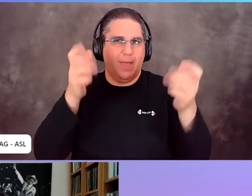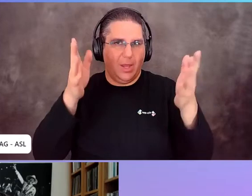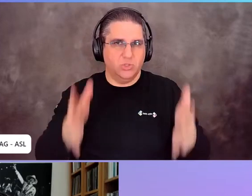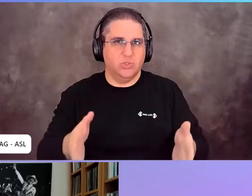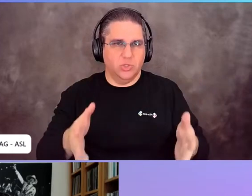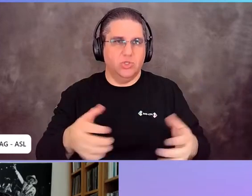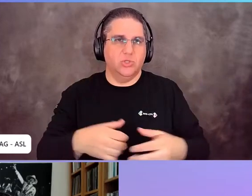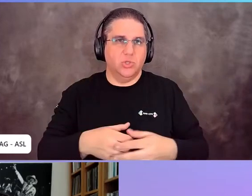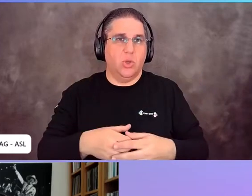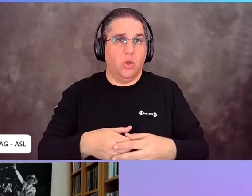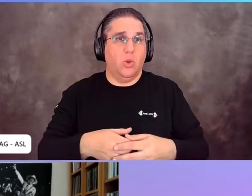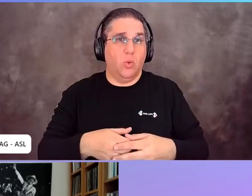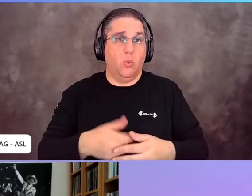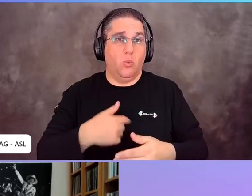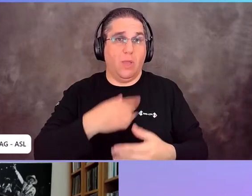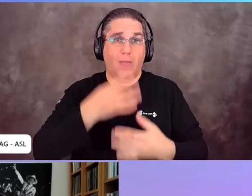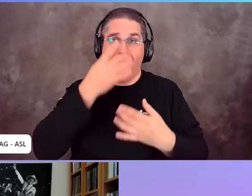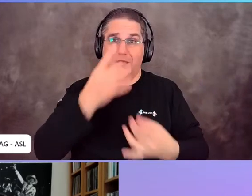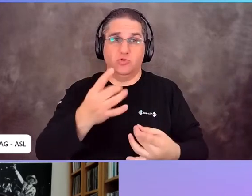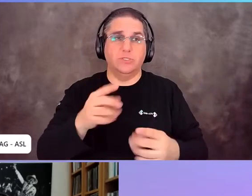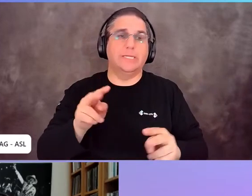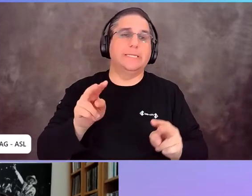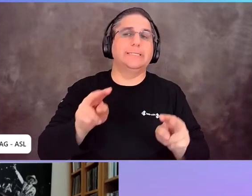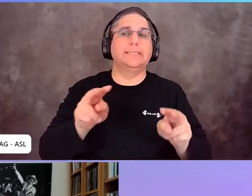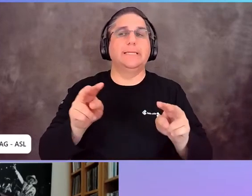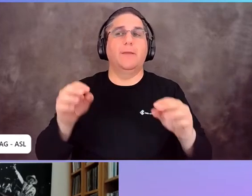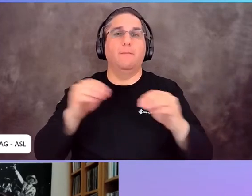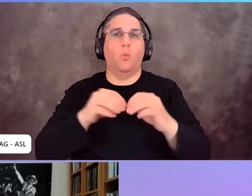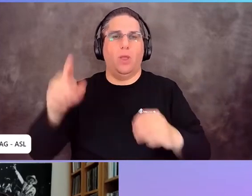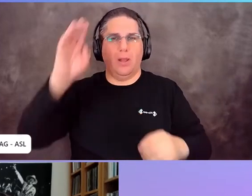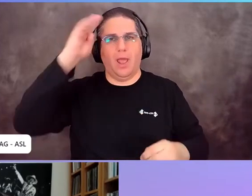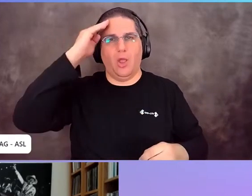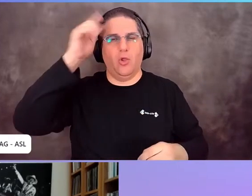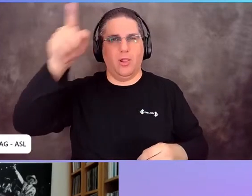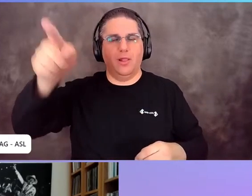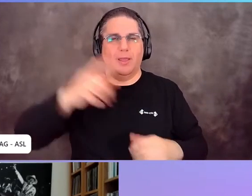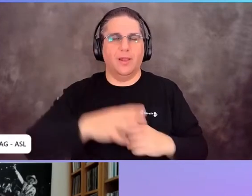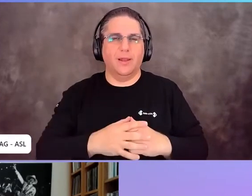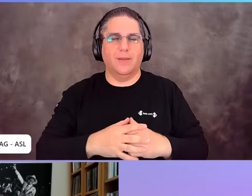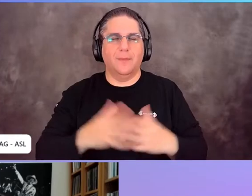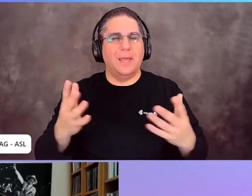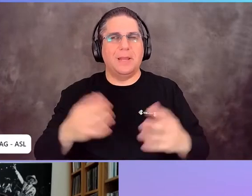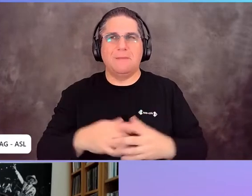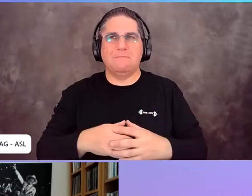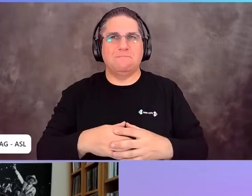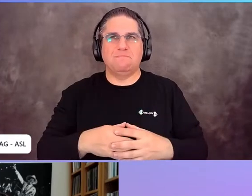complaints. We have spoken with one of the lead project